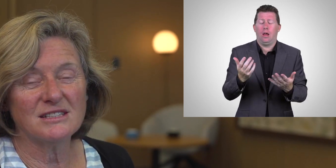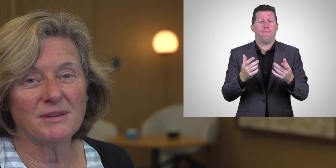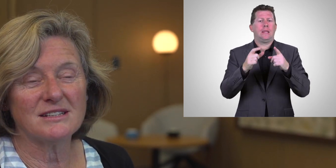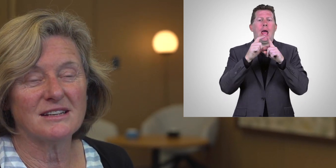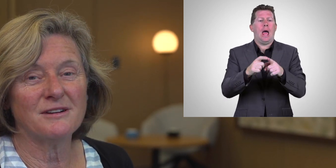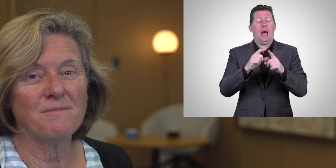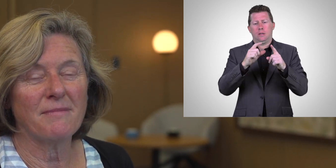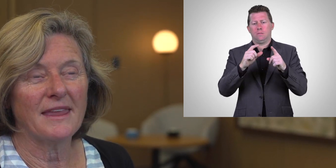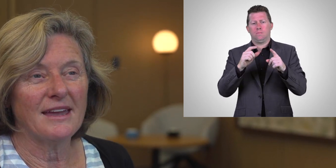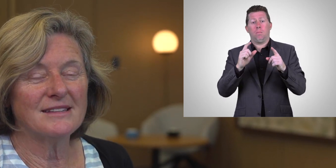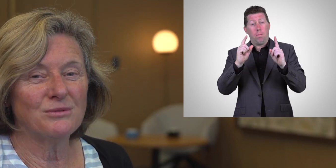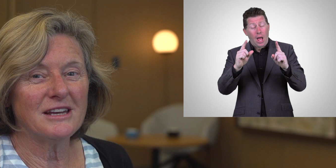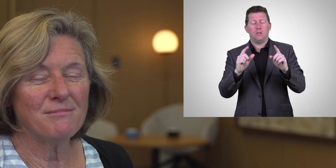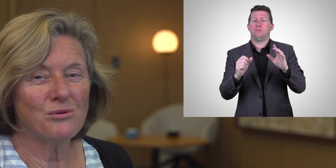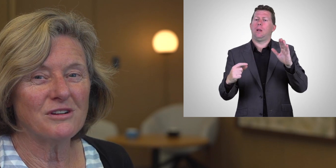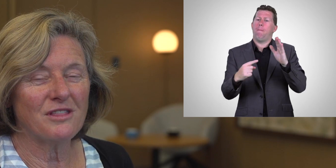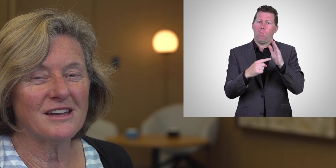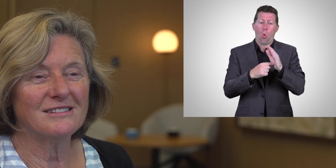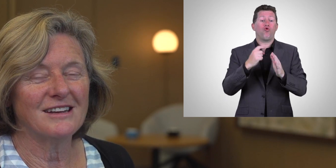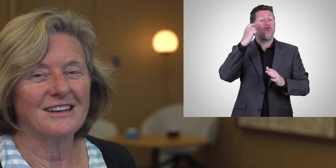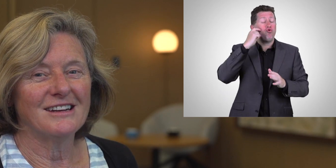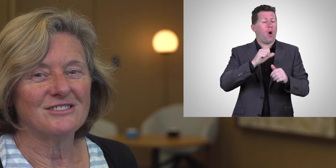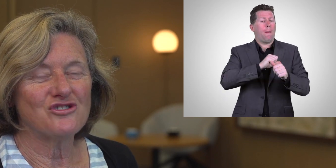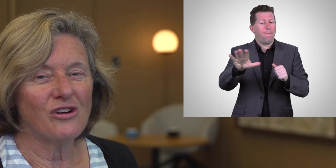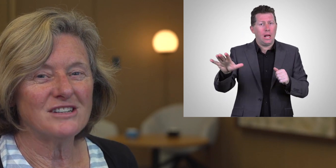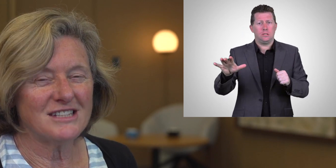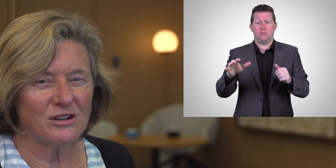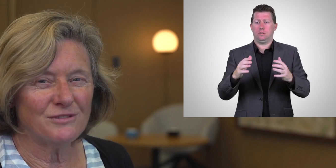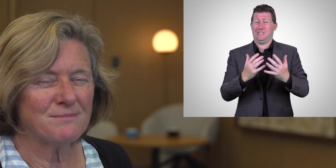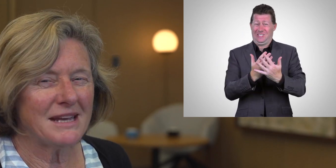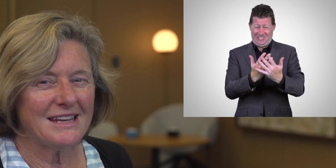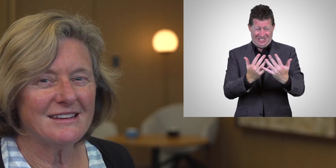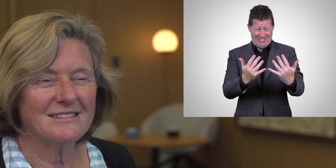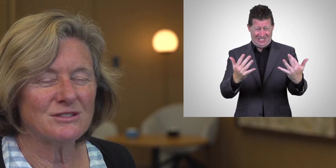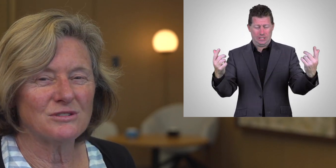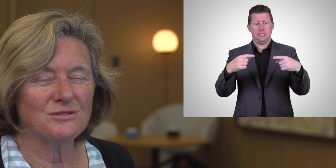but it's a really important thing to try to tick off as many sorts of